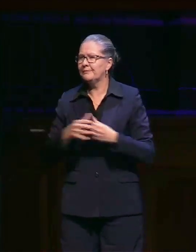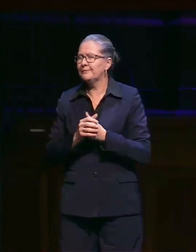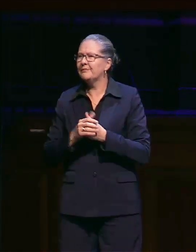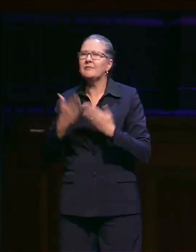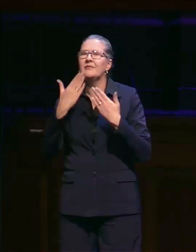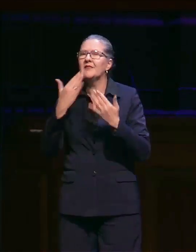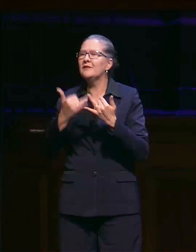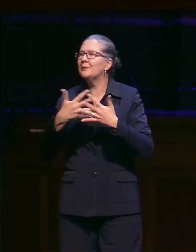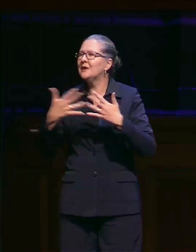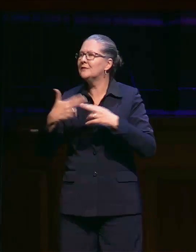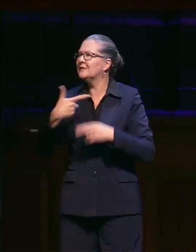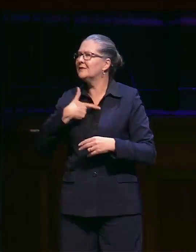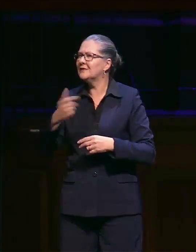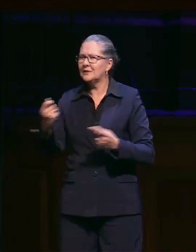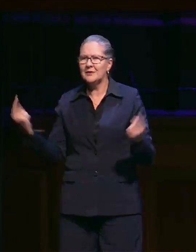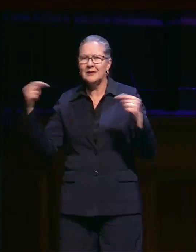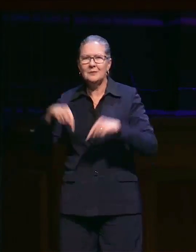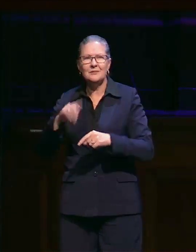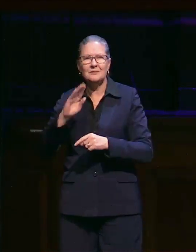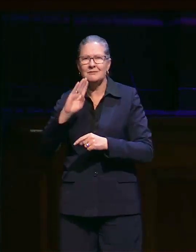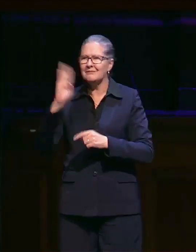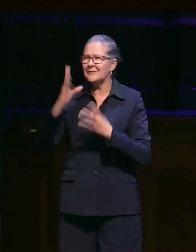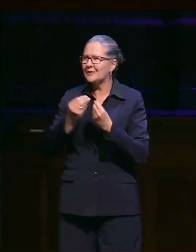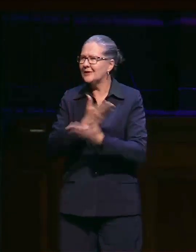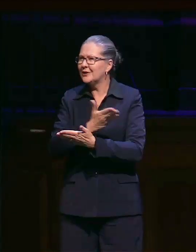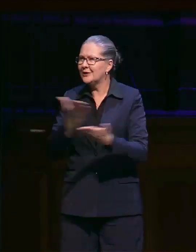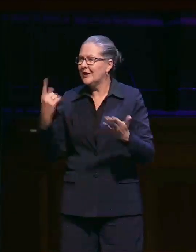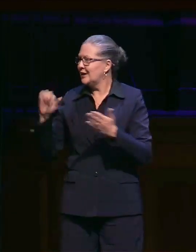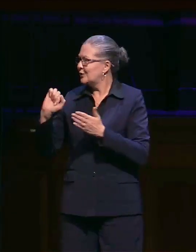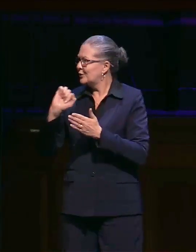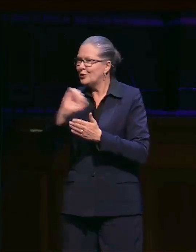for the invitation to come and speak with you all today and Lord Mayor for the